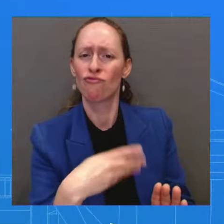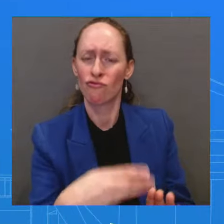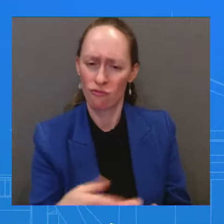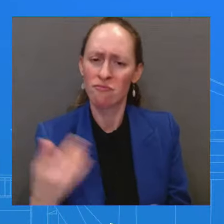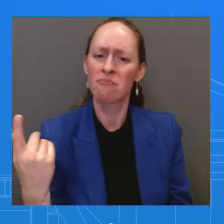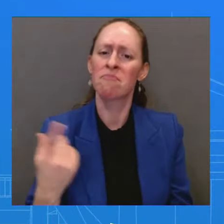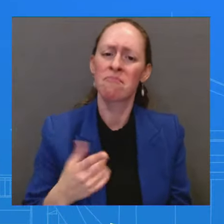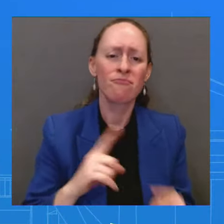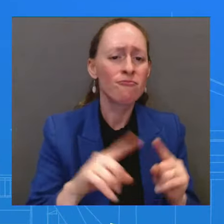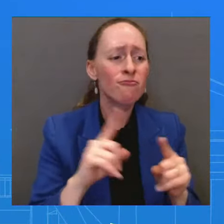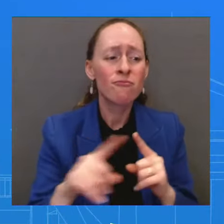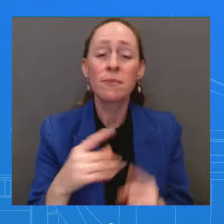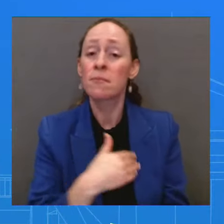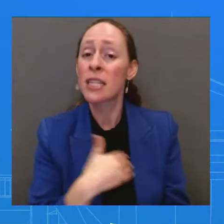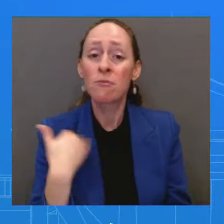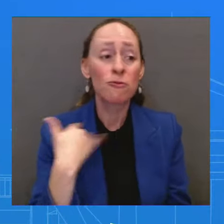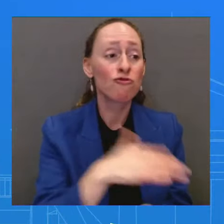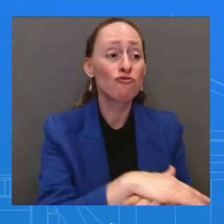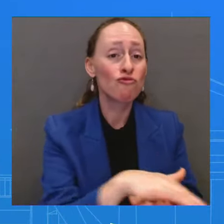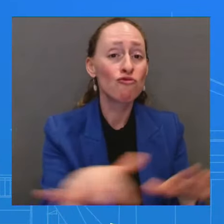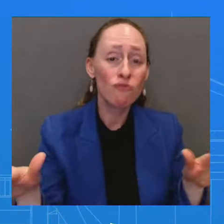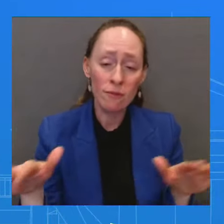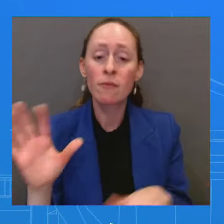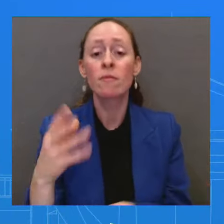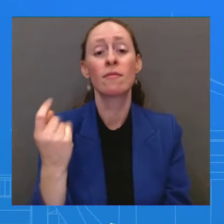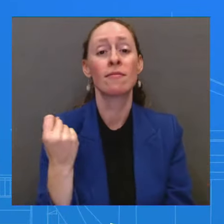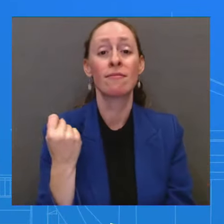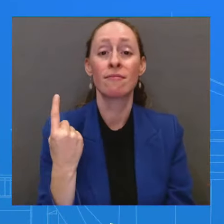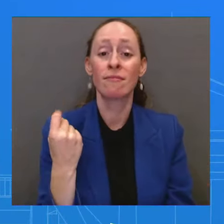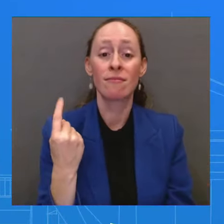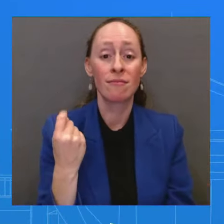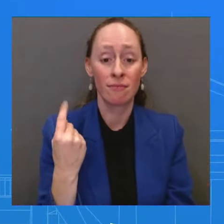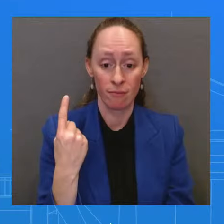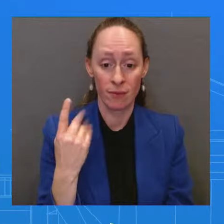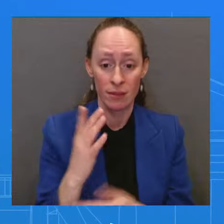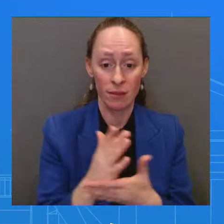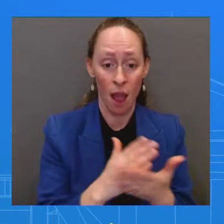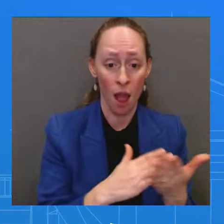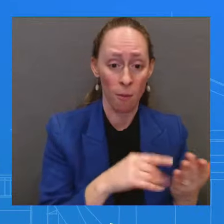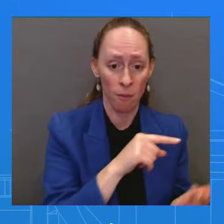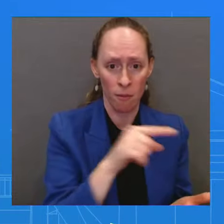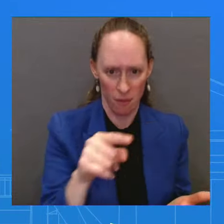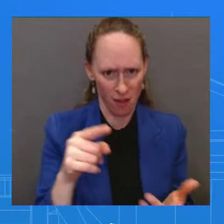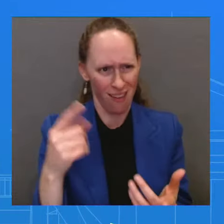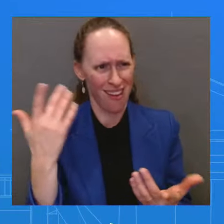some of them are relationships that he's had for some time now. Just not going to get into each conversation that he's had,